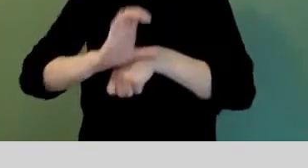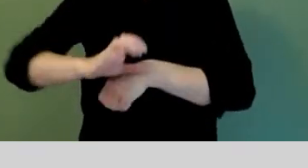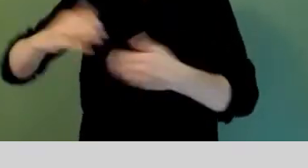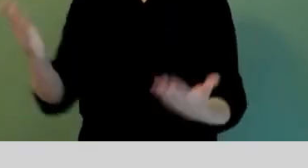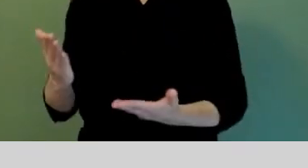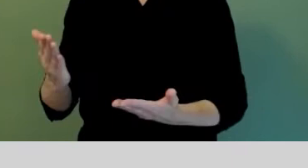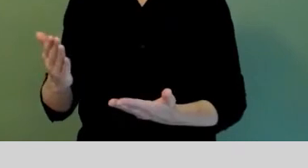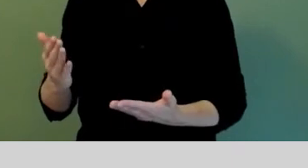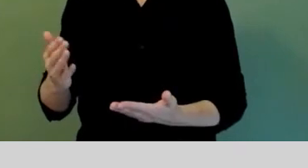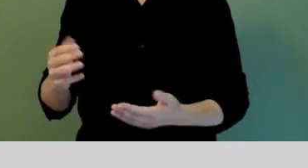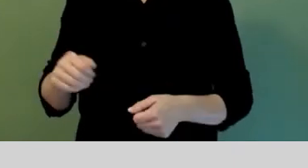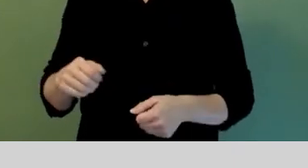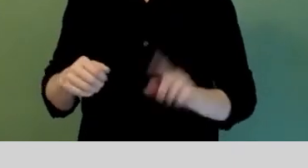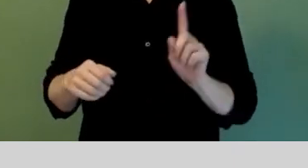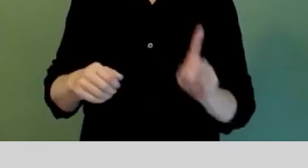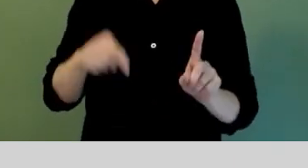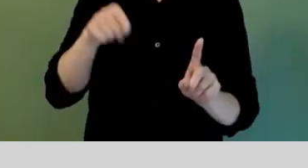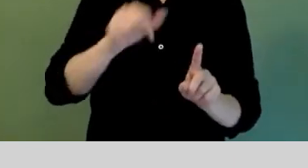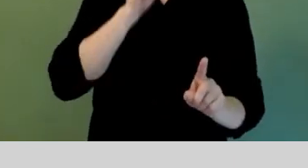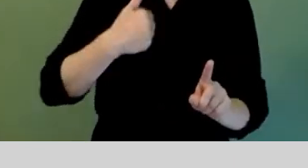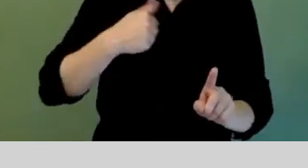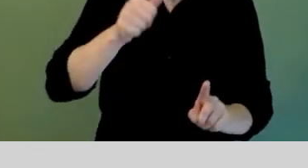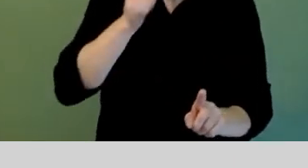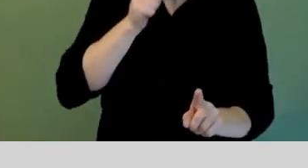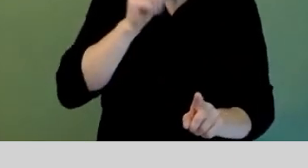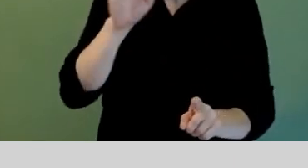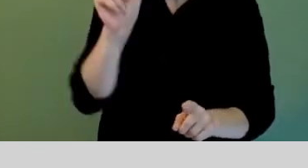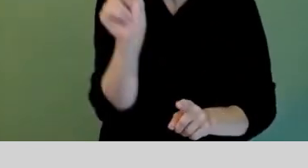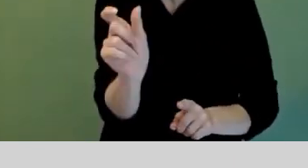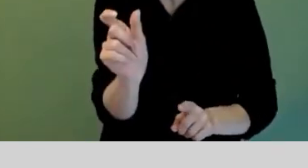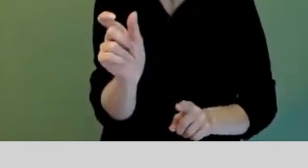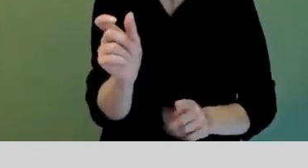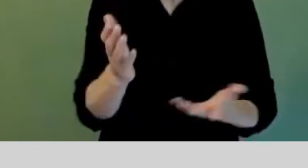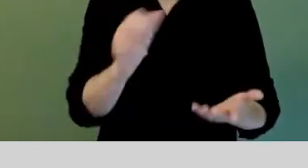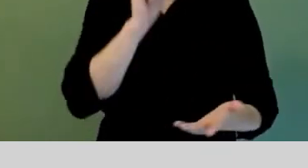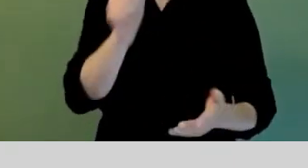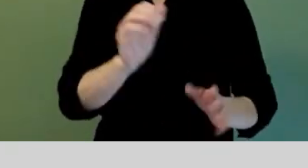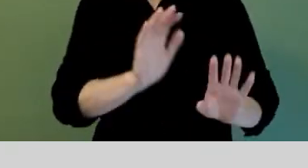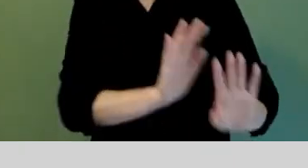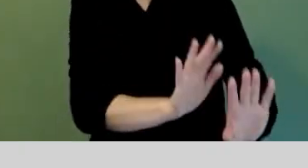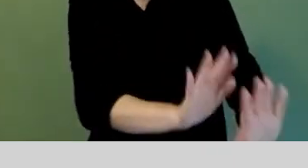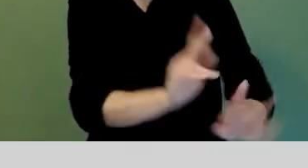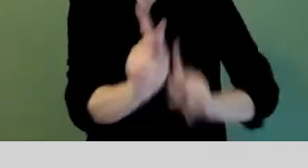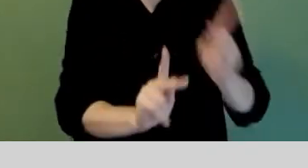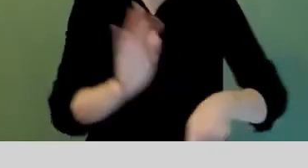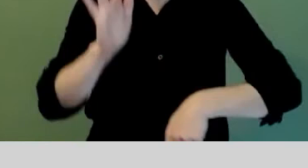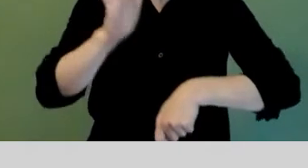it never discouraged people from directly accessing fields and objects. So by convention, it meant a visible difference